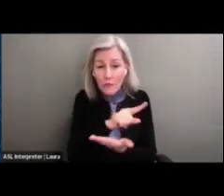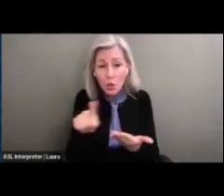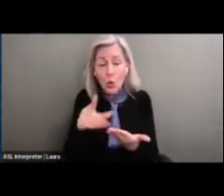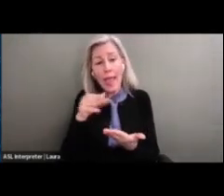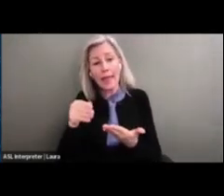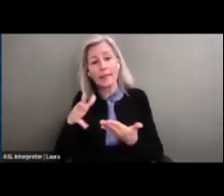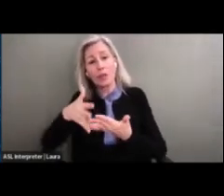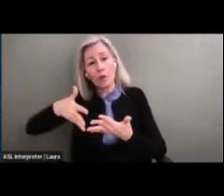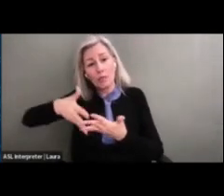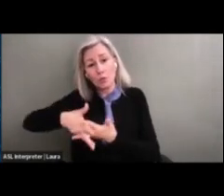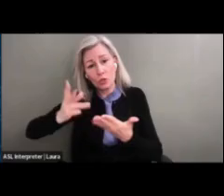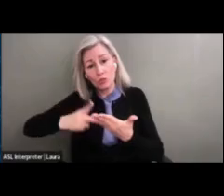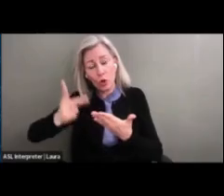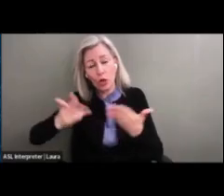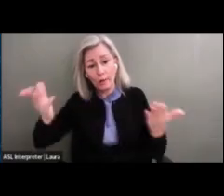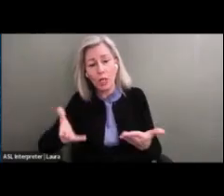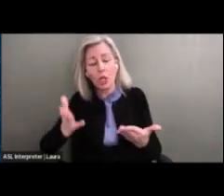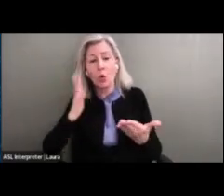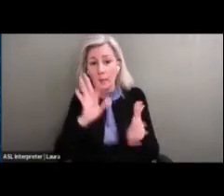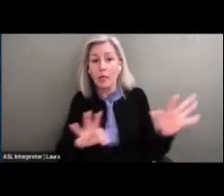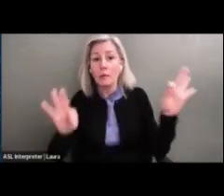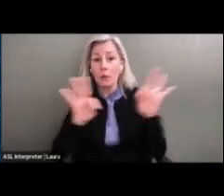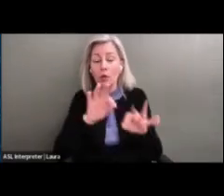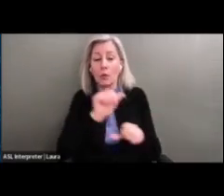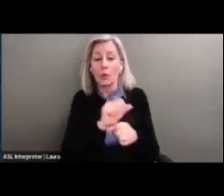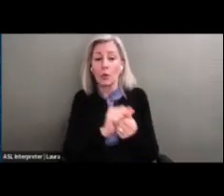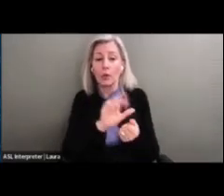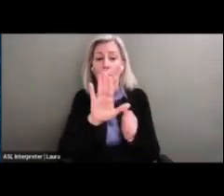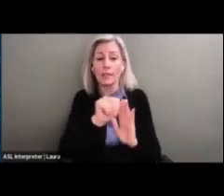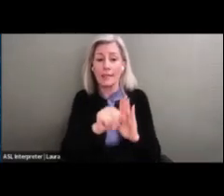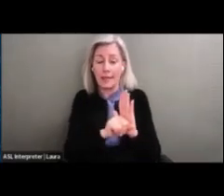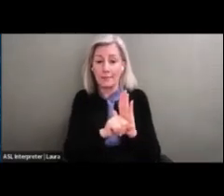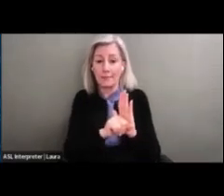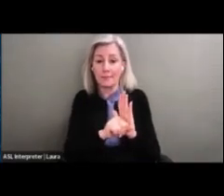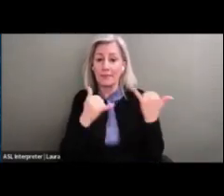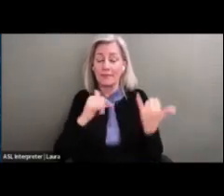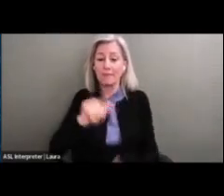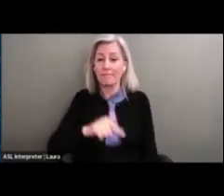in developmental disabilities, all of you in the grassroots program here